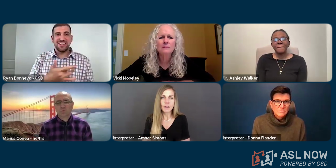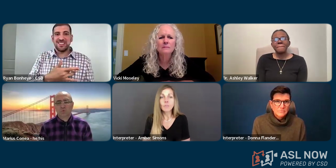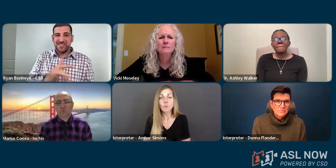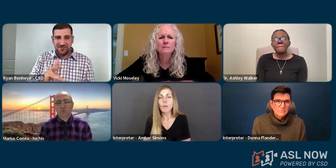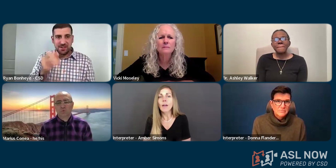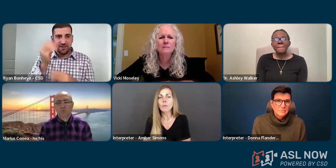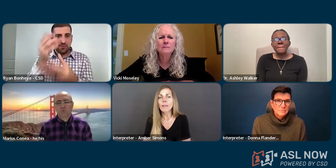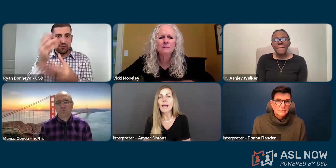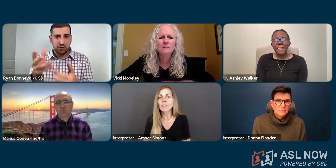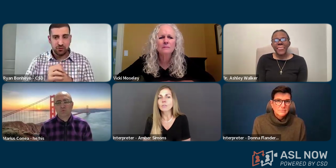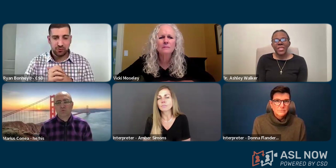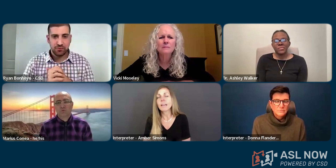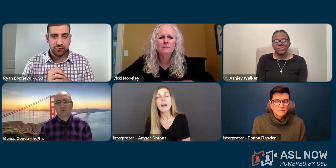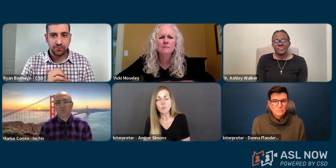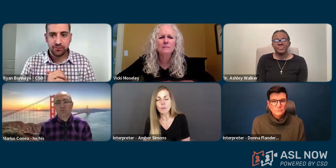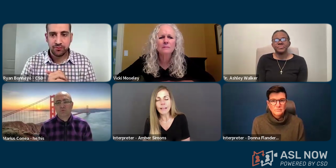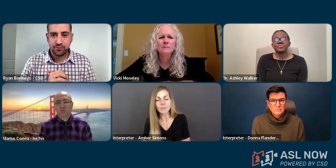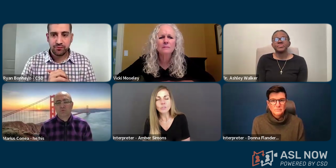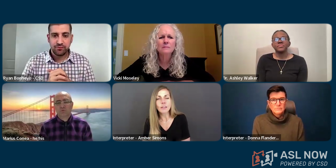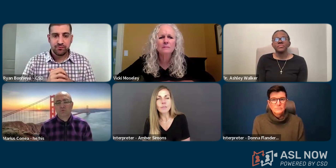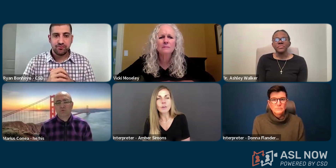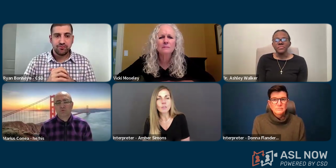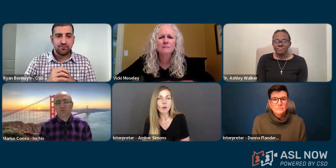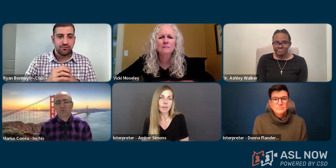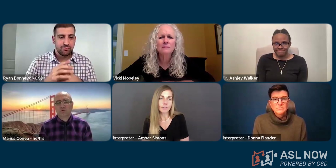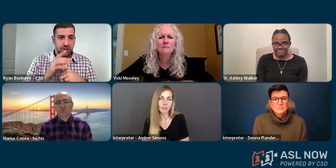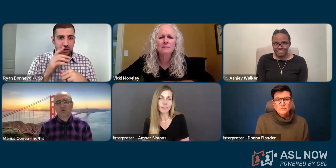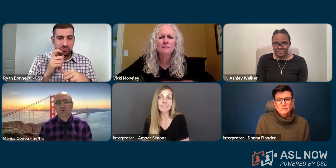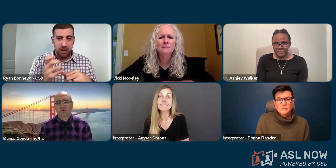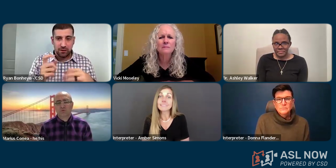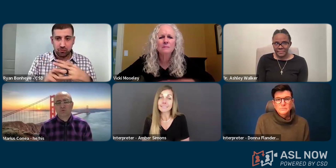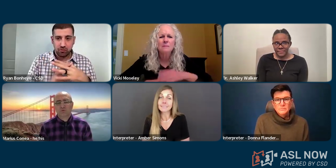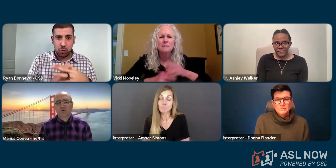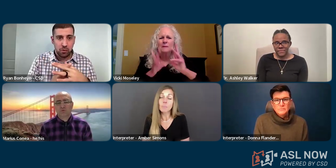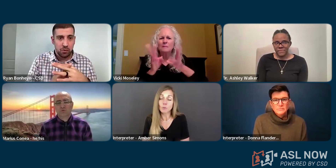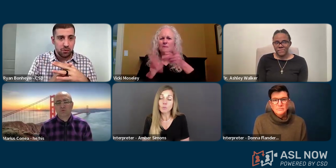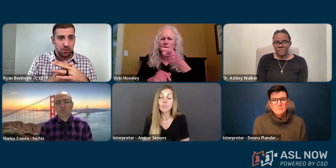So how do we handle how do we handle deaf and hard of hearing people's